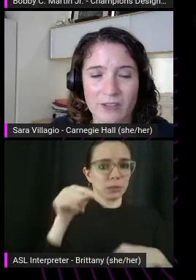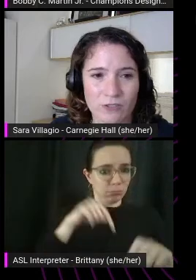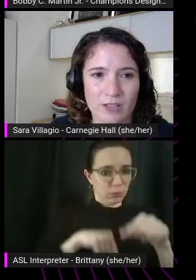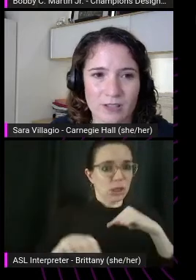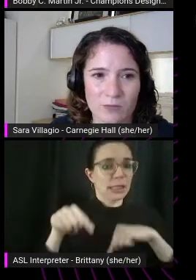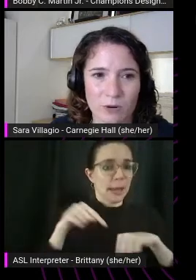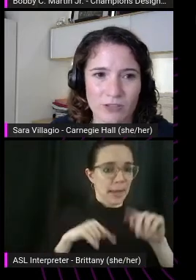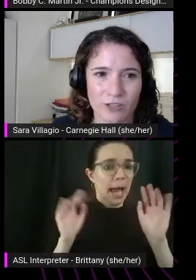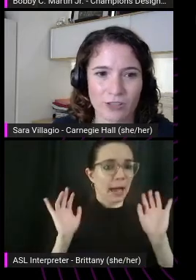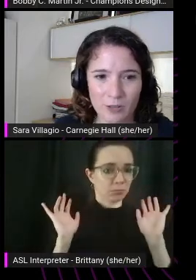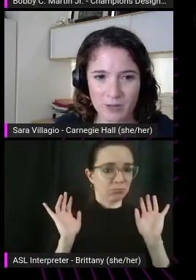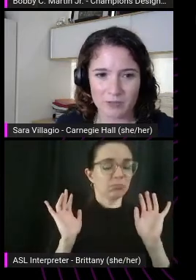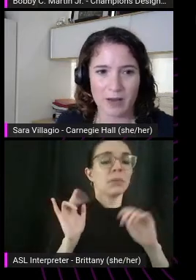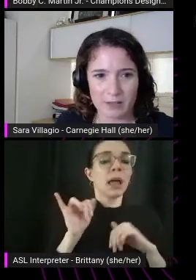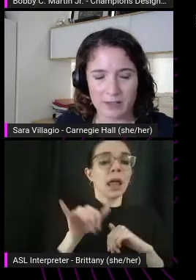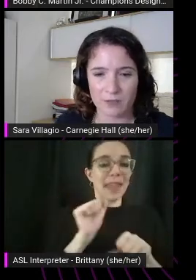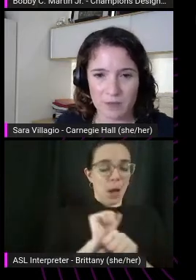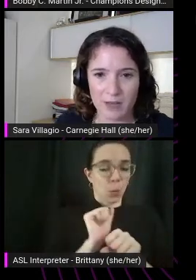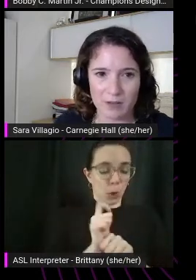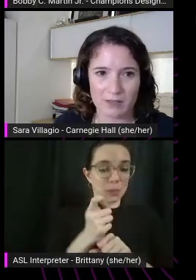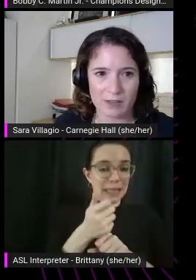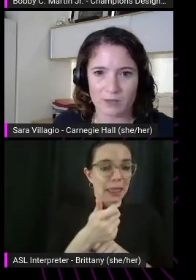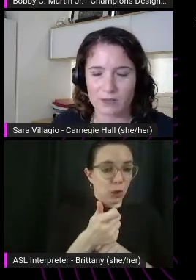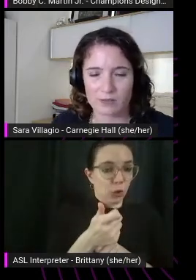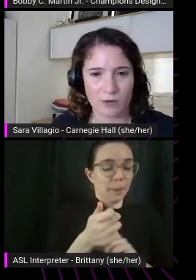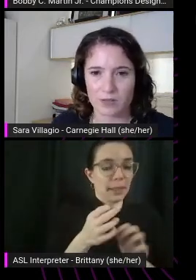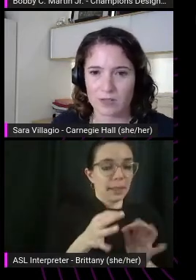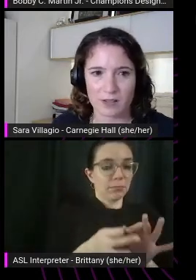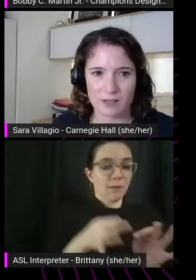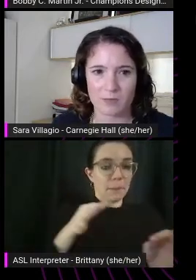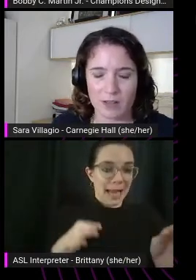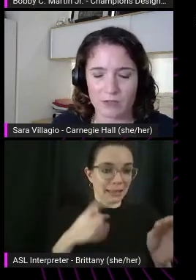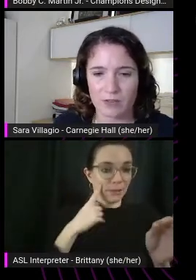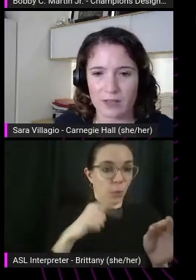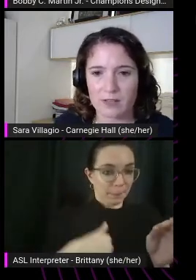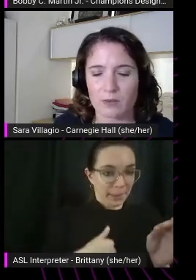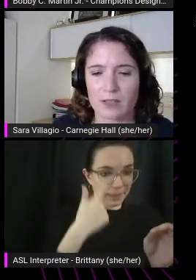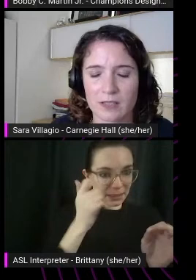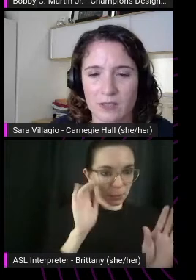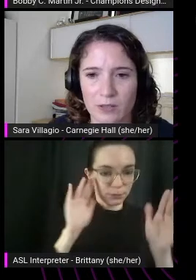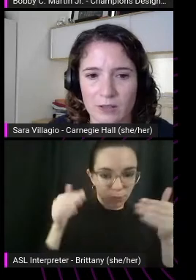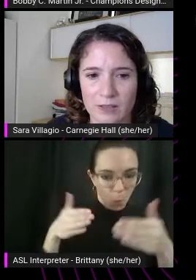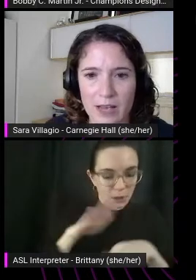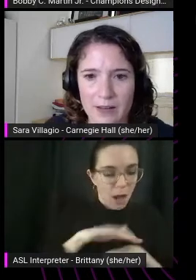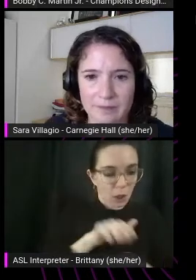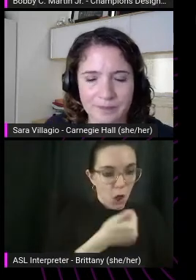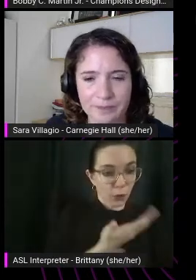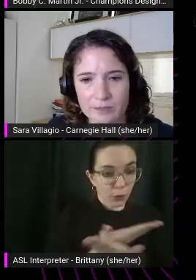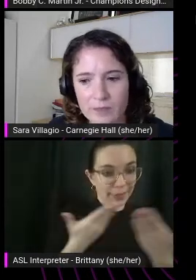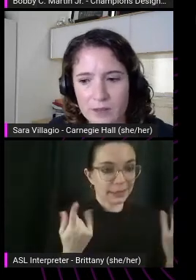Naturally this work took a little bit of a backseat for me because I was focusing on some of the other things that we had to deal with at the time.